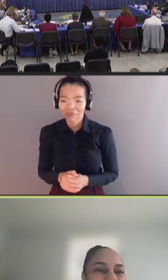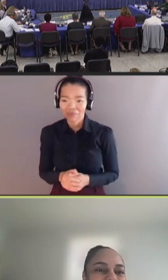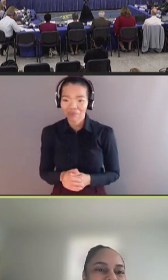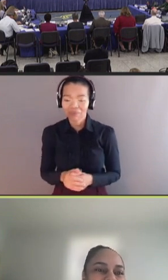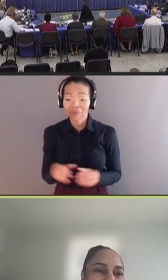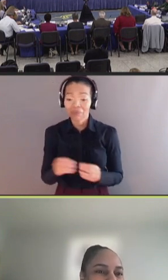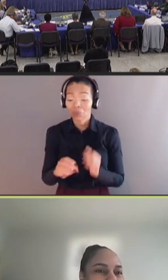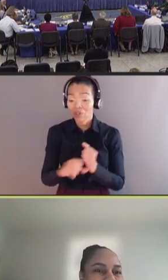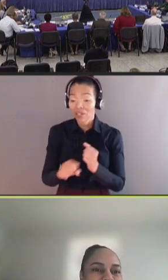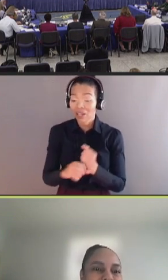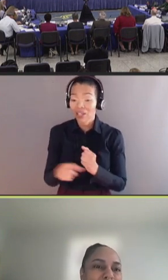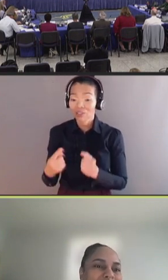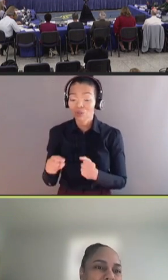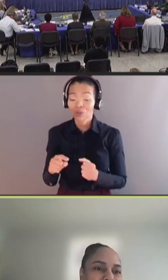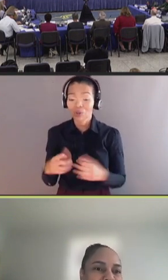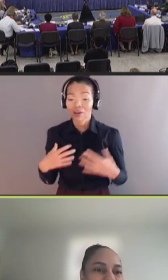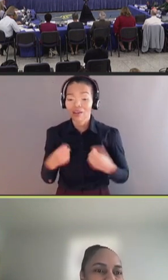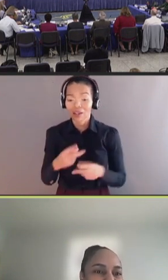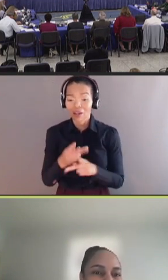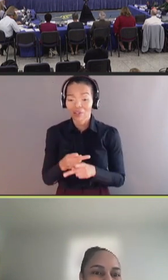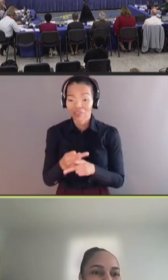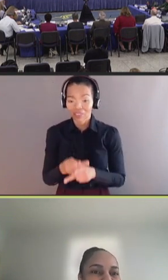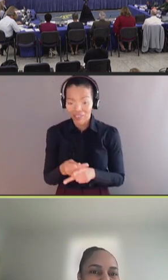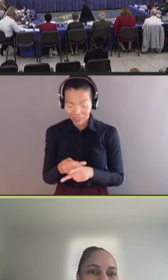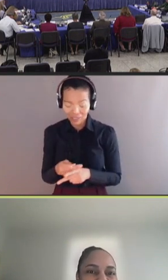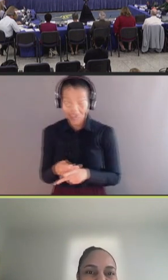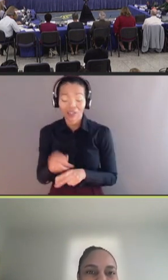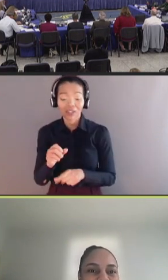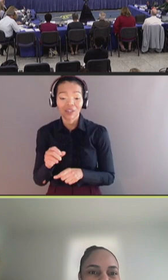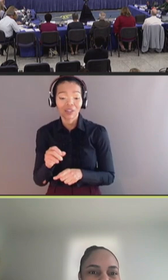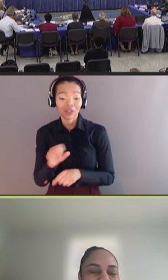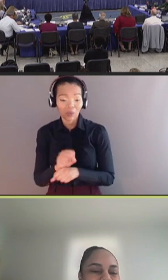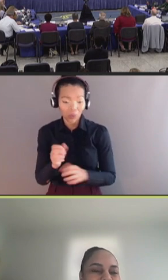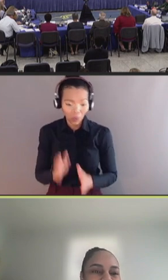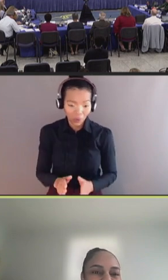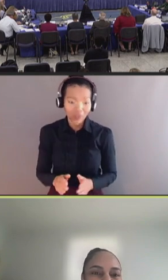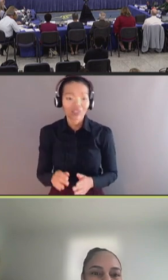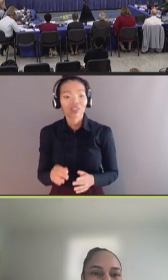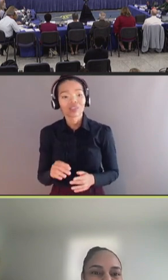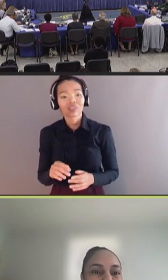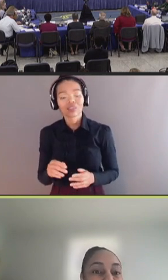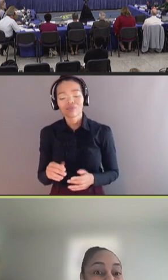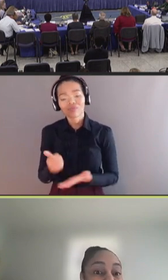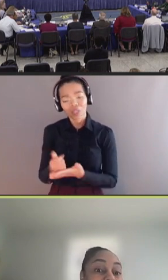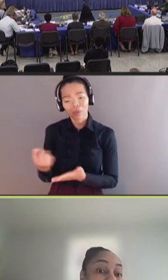healthcare navigators. "Help someone you love get an RSV vaccine." "RSV can